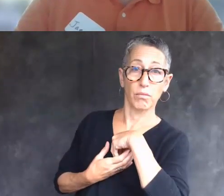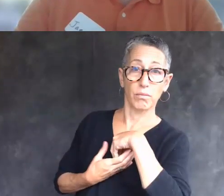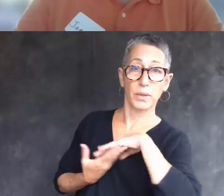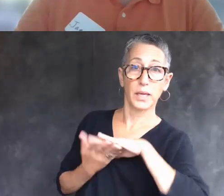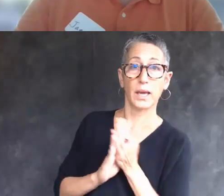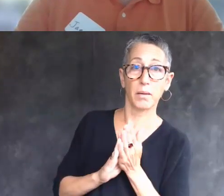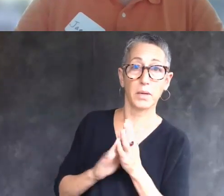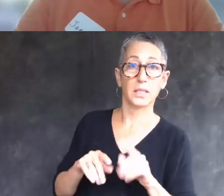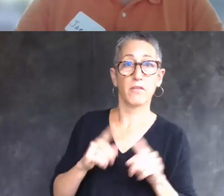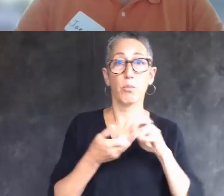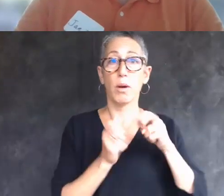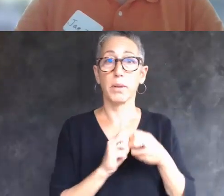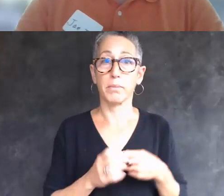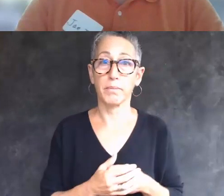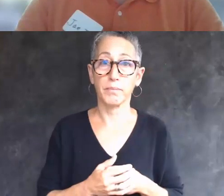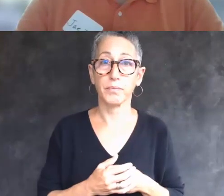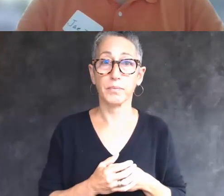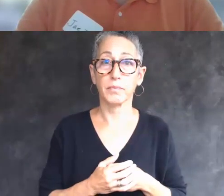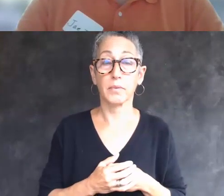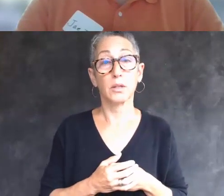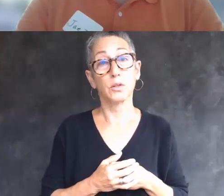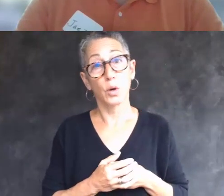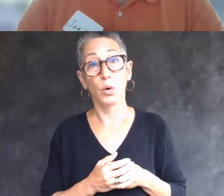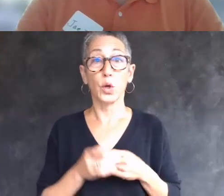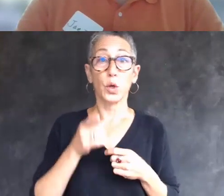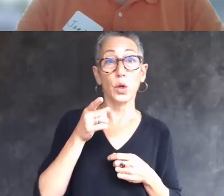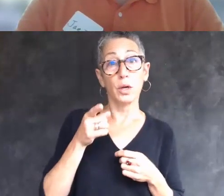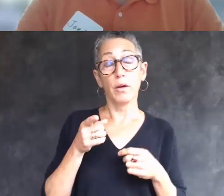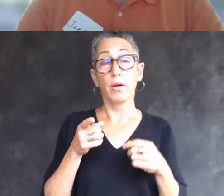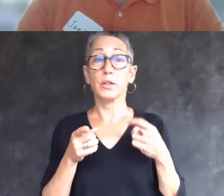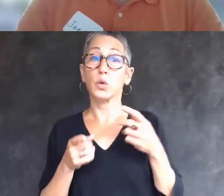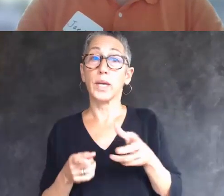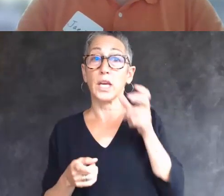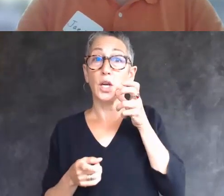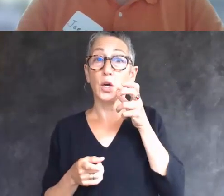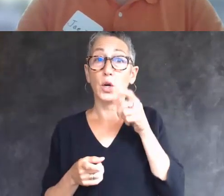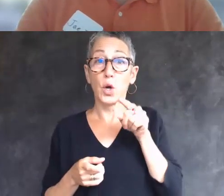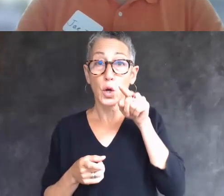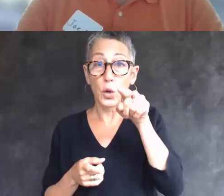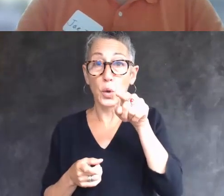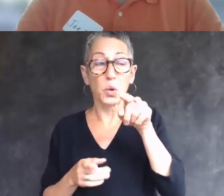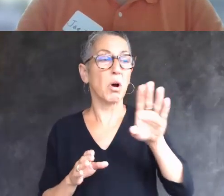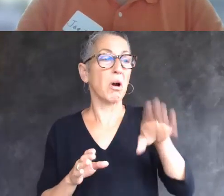So it would be one thing for someone to say you are less than it's a different thing for me to receive that and then apply that